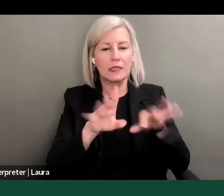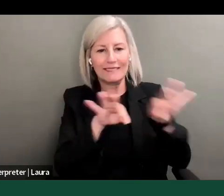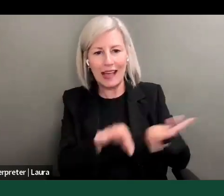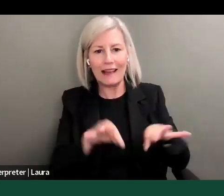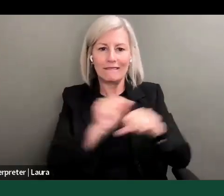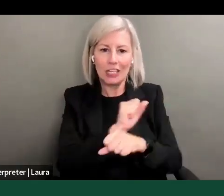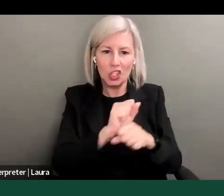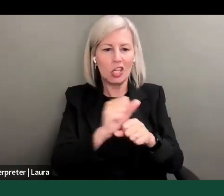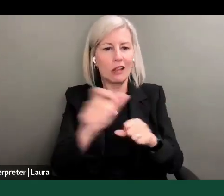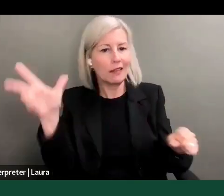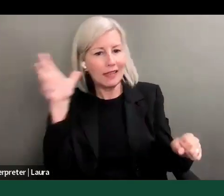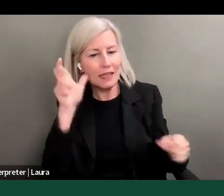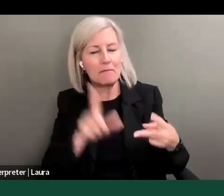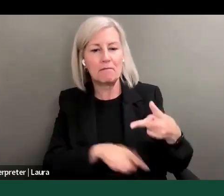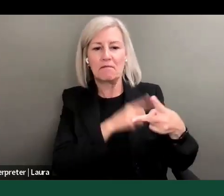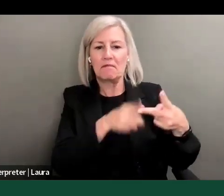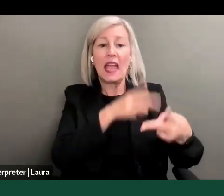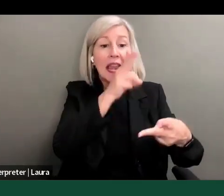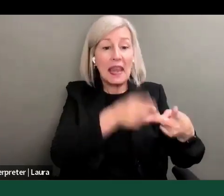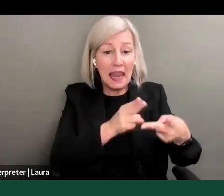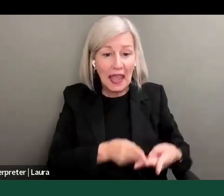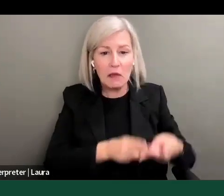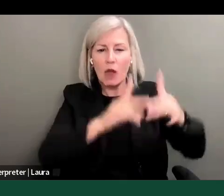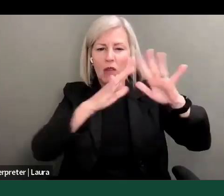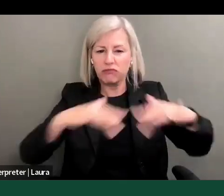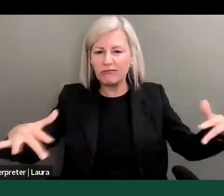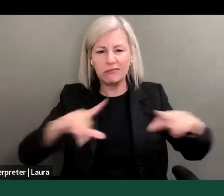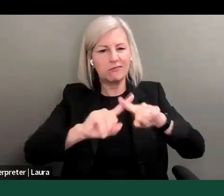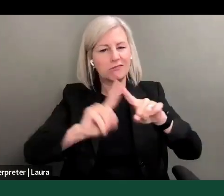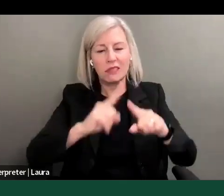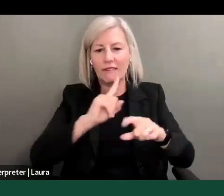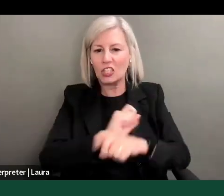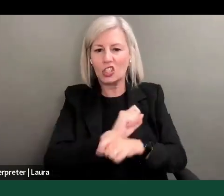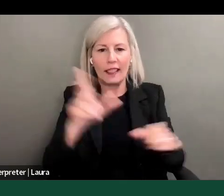naming a variety of functional listening assessments, and then really implementing